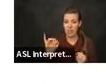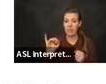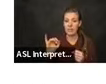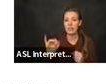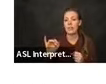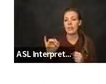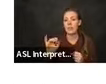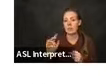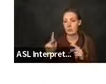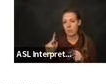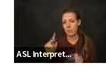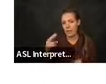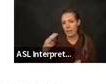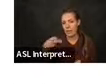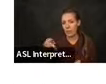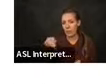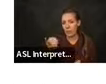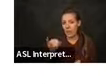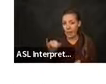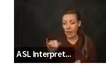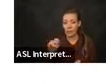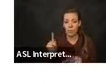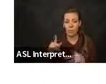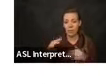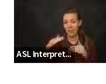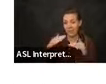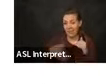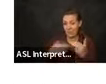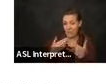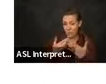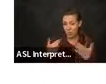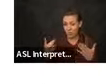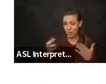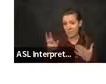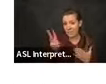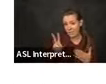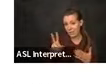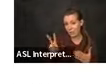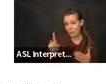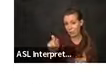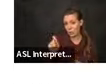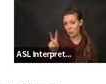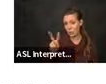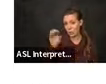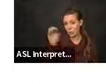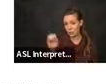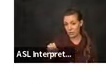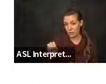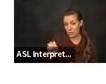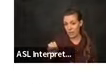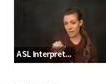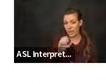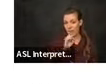resources to support their health and wellbeing, 62.2% of 65 plus year olds who